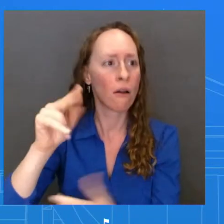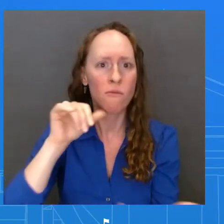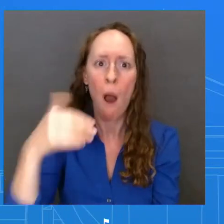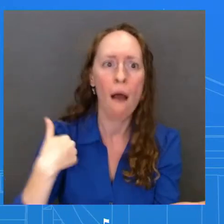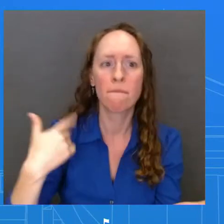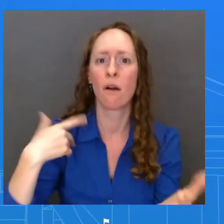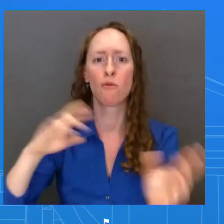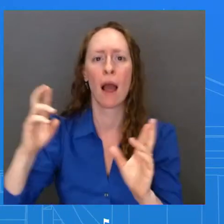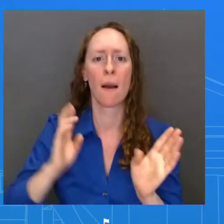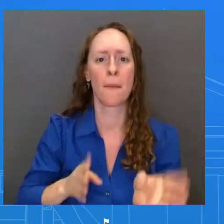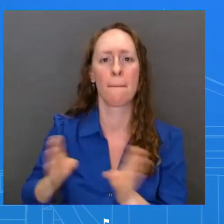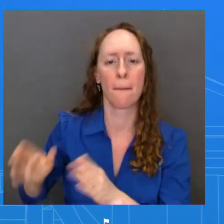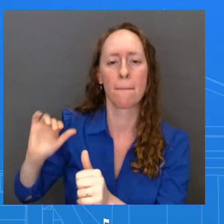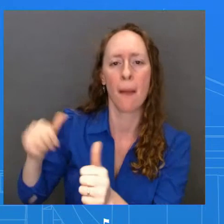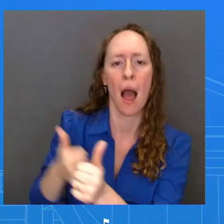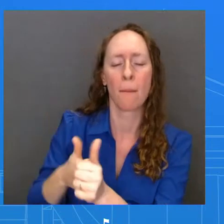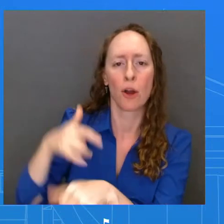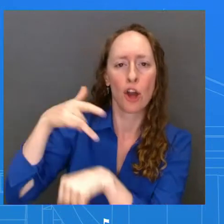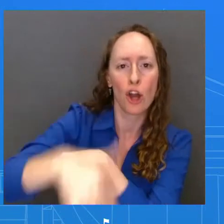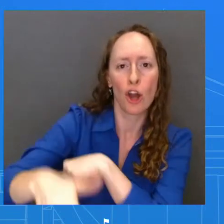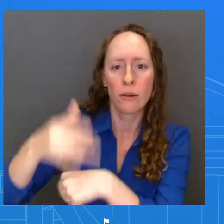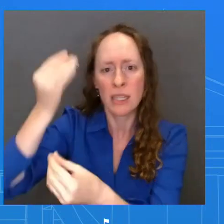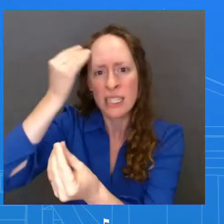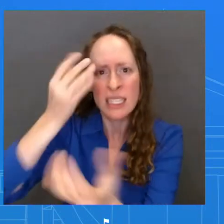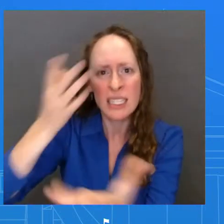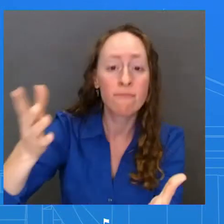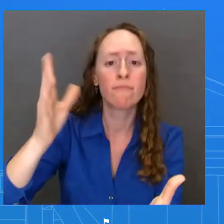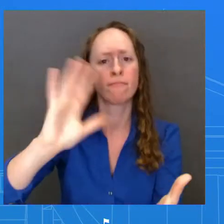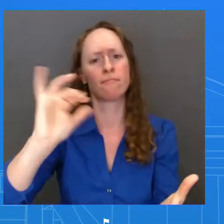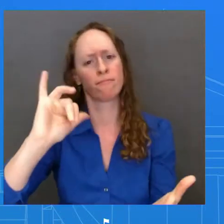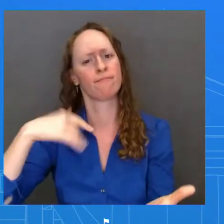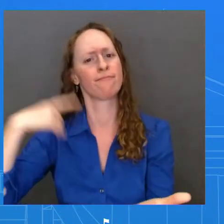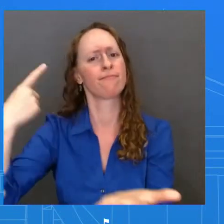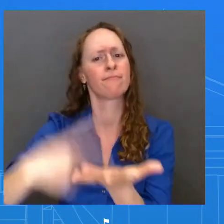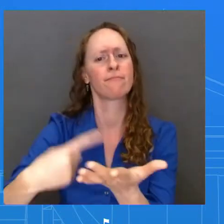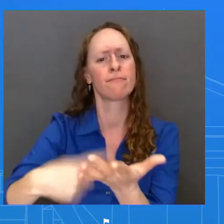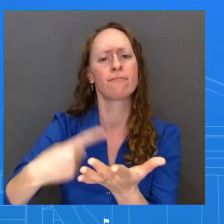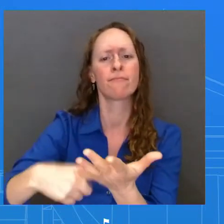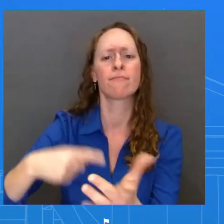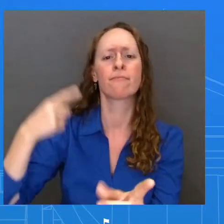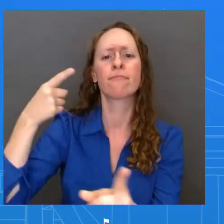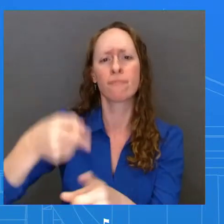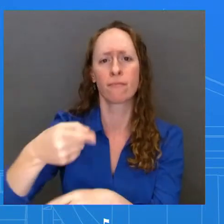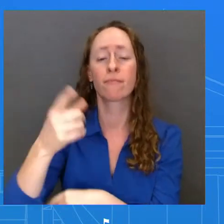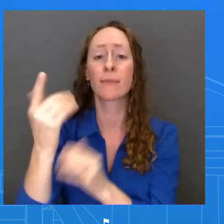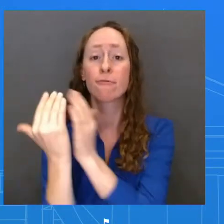which will ensure that our cooperation benefits not just the people of our three countries but the people of the entire region.